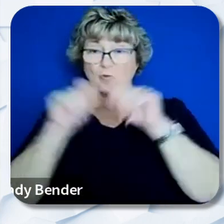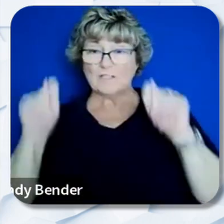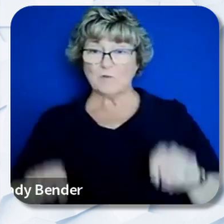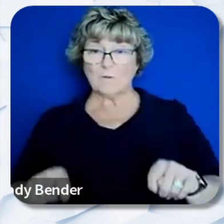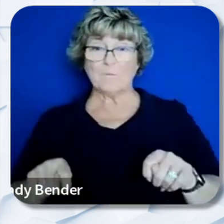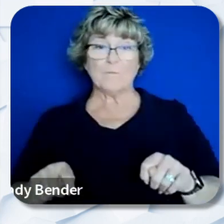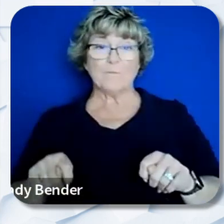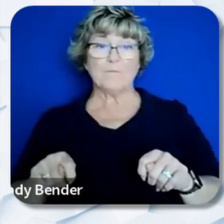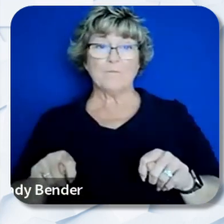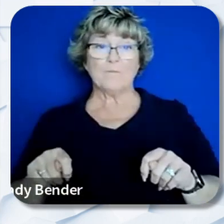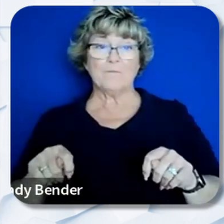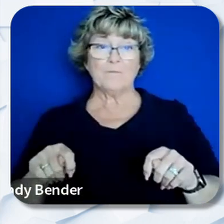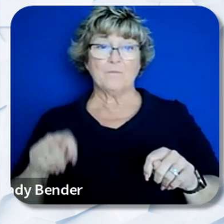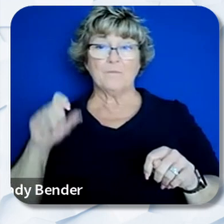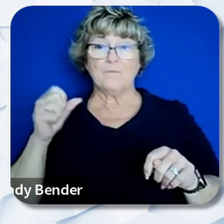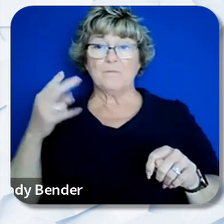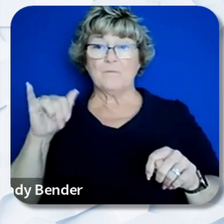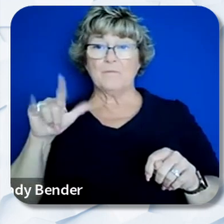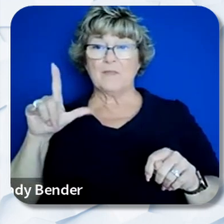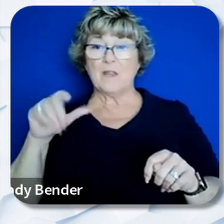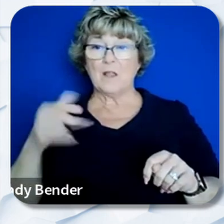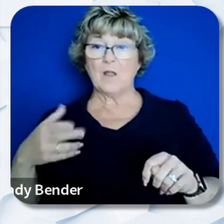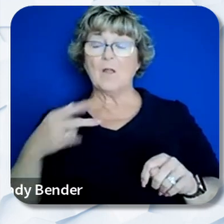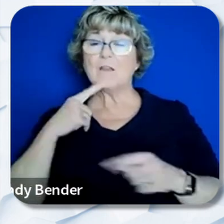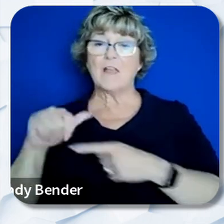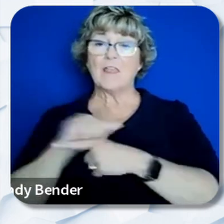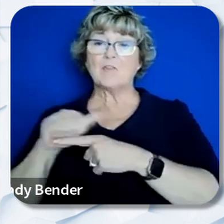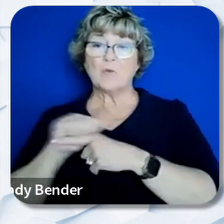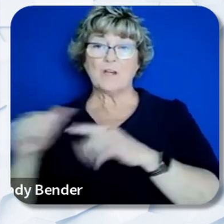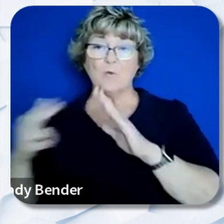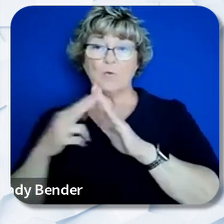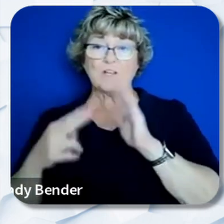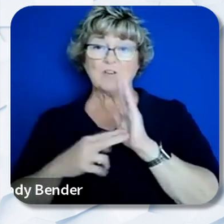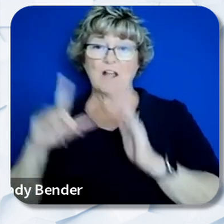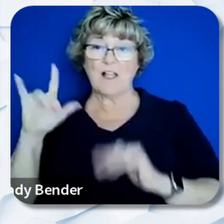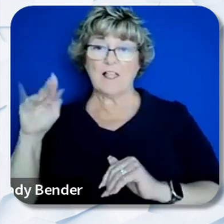I think that's about the training, the training registration links. Oh, I have them ready